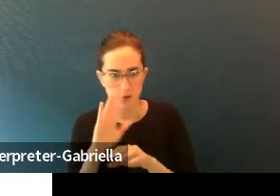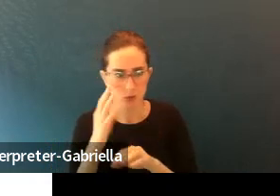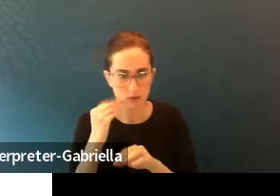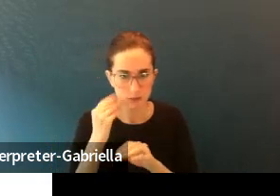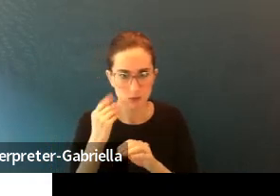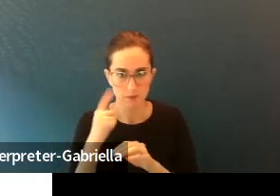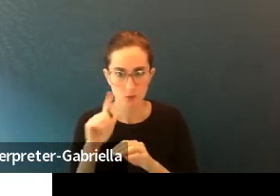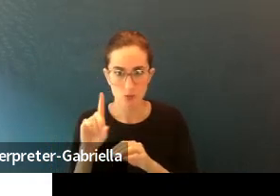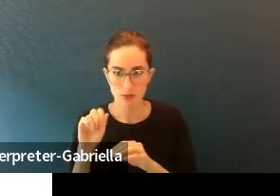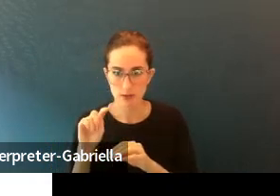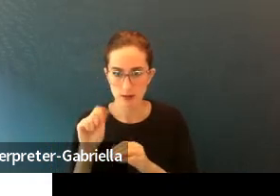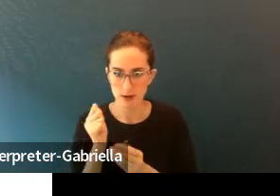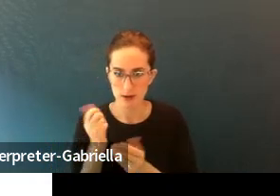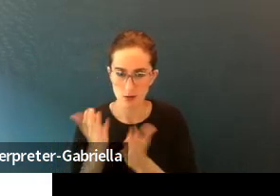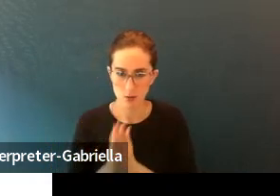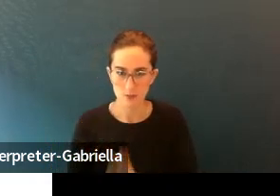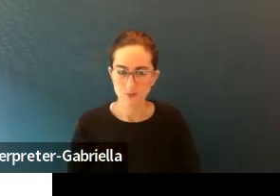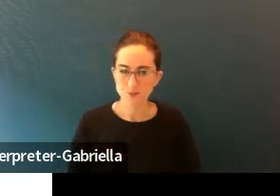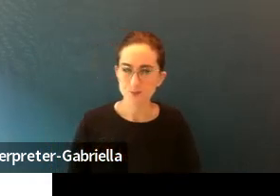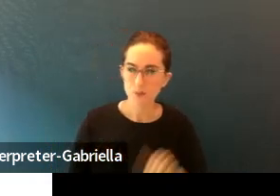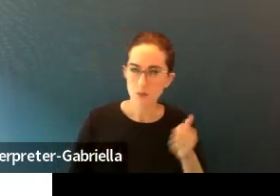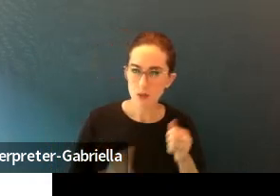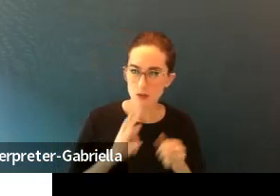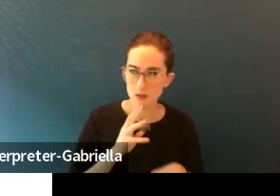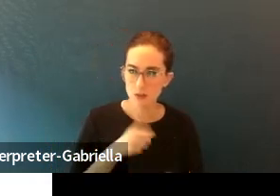Yeah. And just to add to what Alex said, we have common metrics.